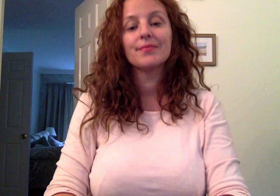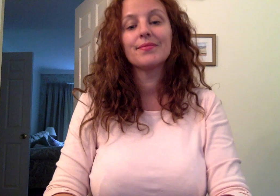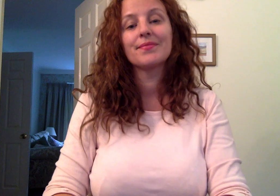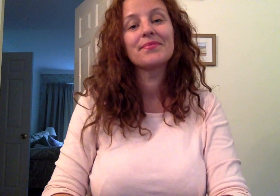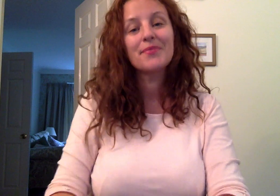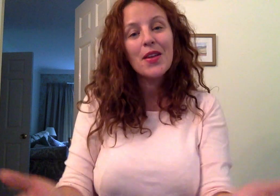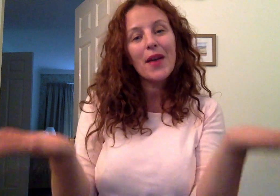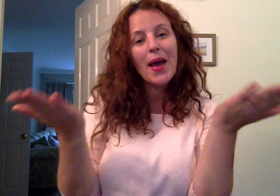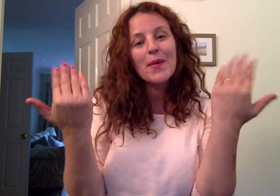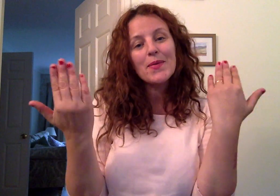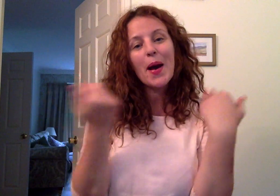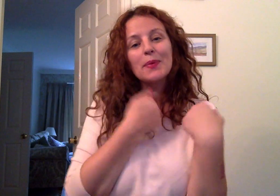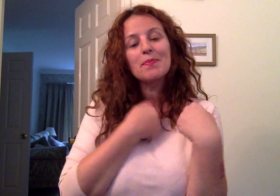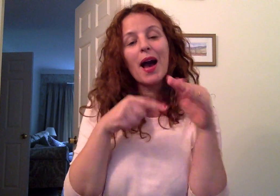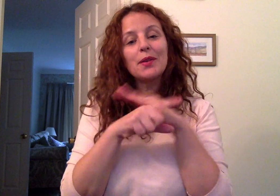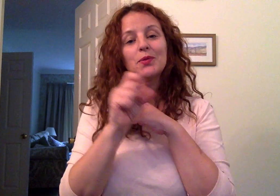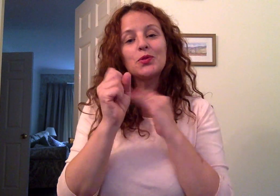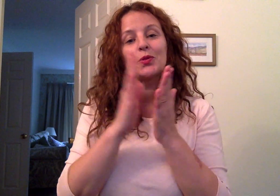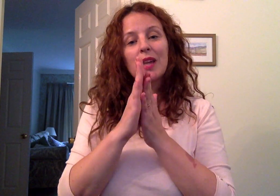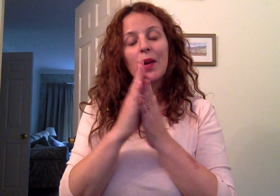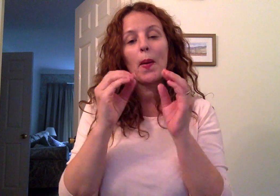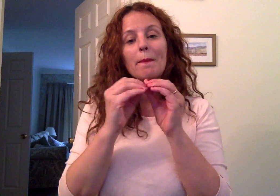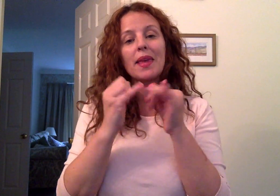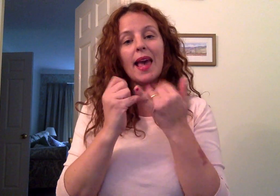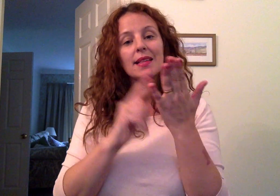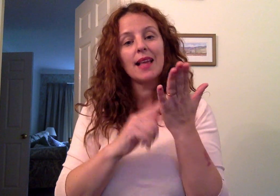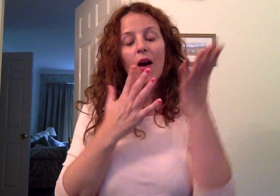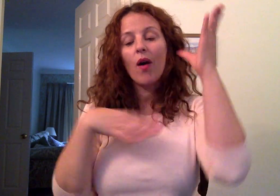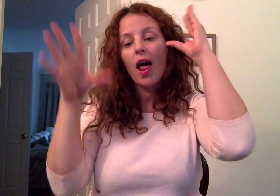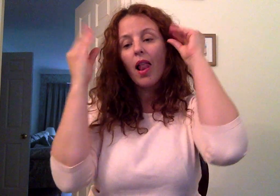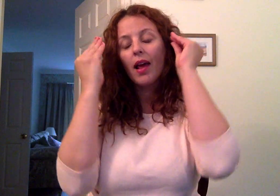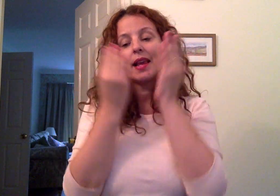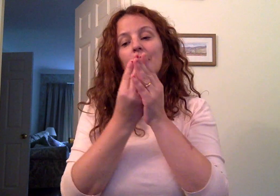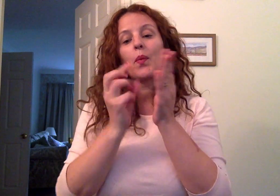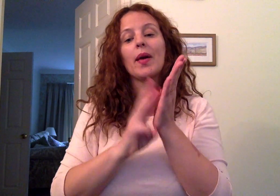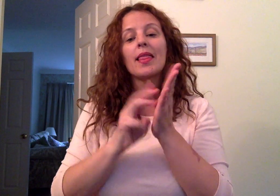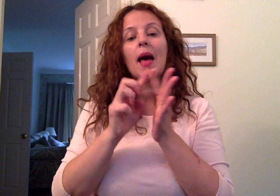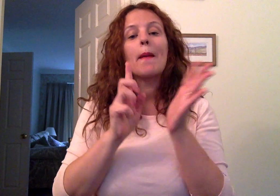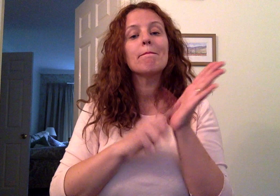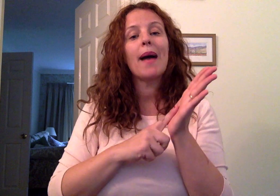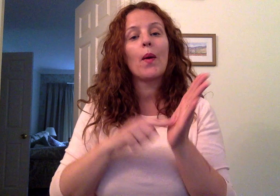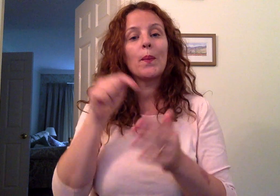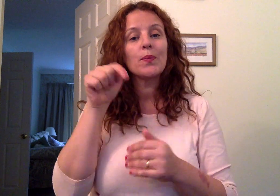Welcome to my YouTube channel, BSL learning with Mel.